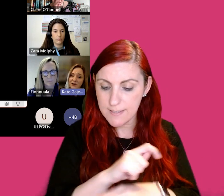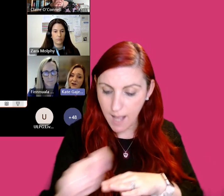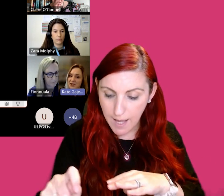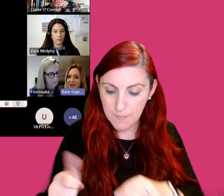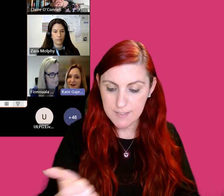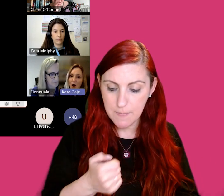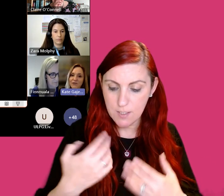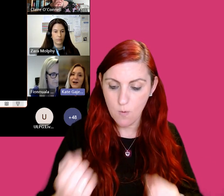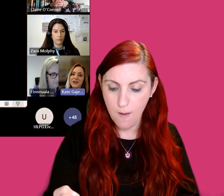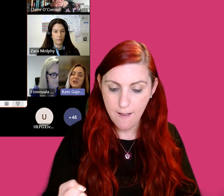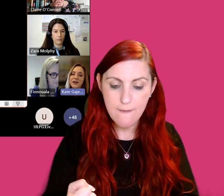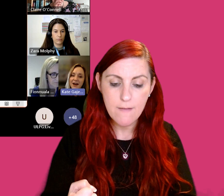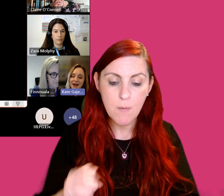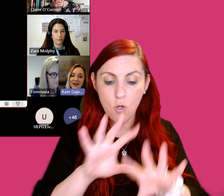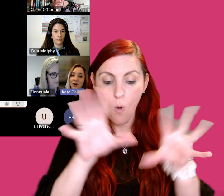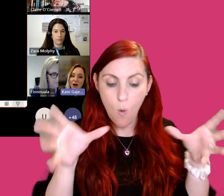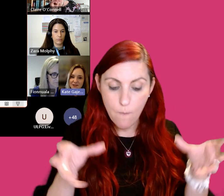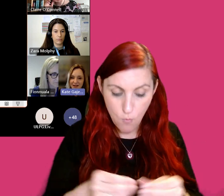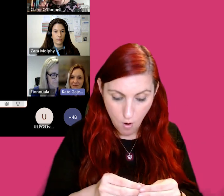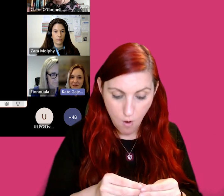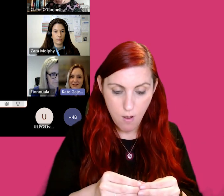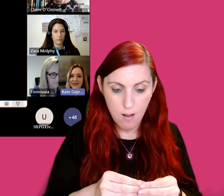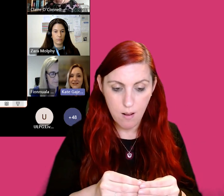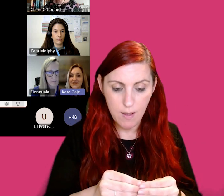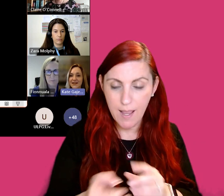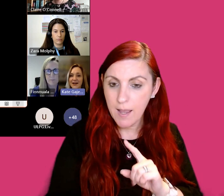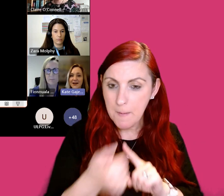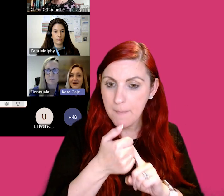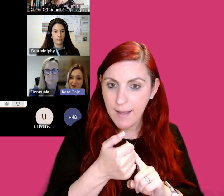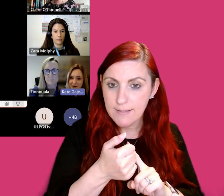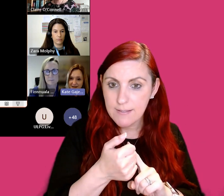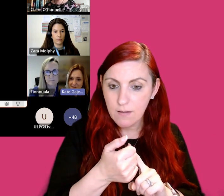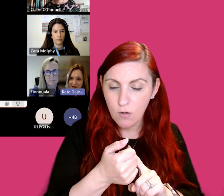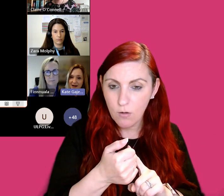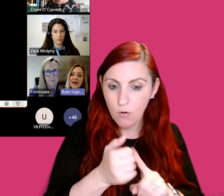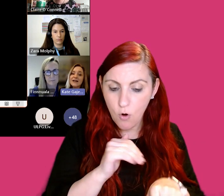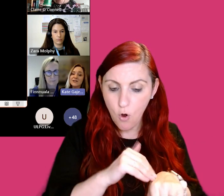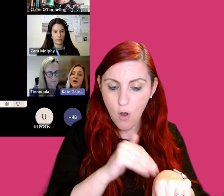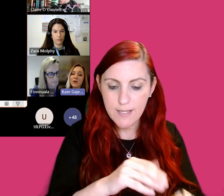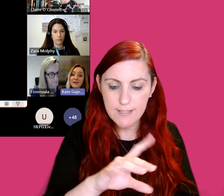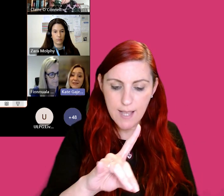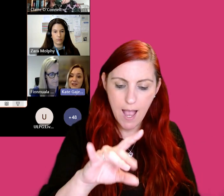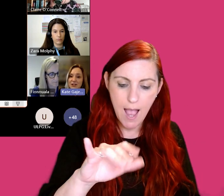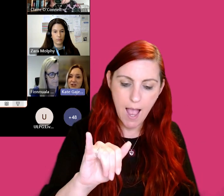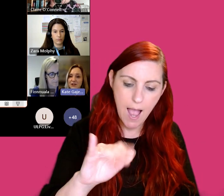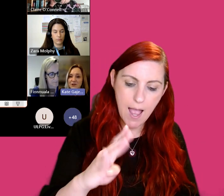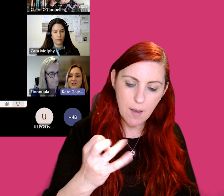overarching overarching uh cause of diabetes is uh hyperglycemia so this is the condition in which